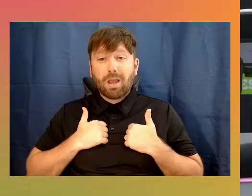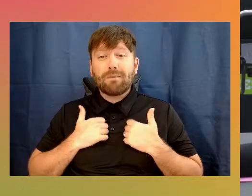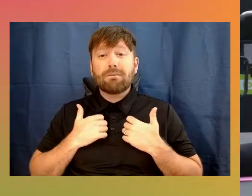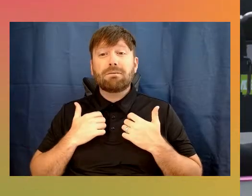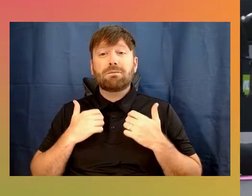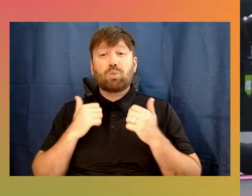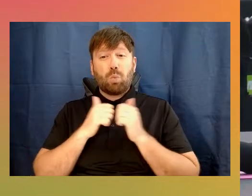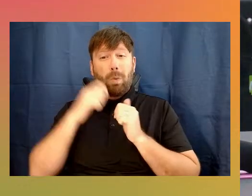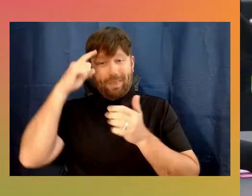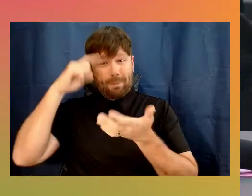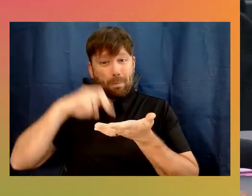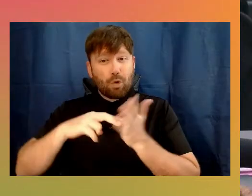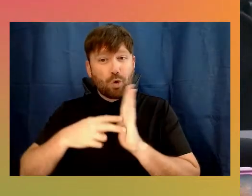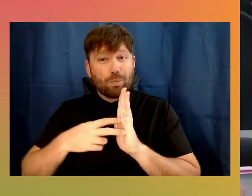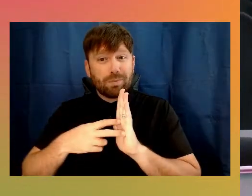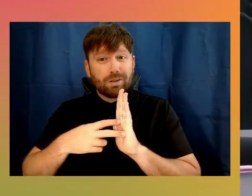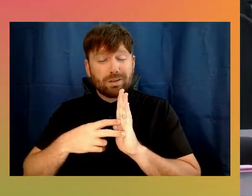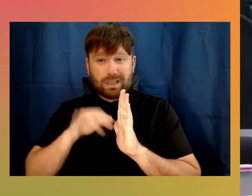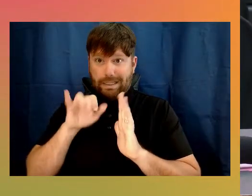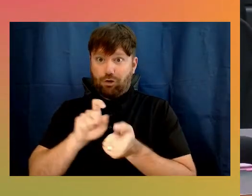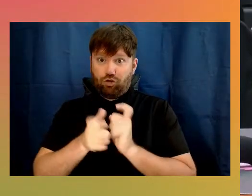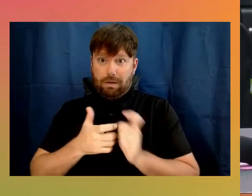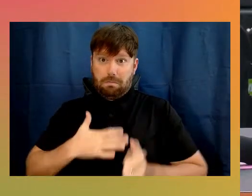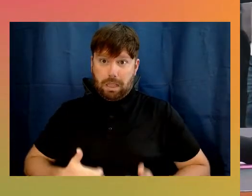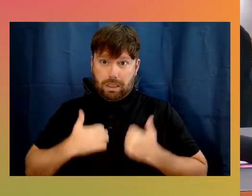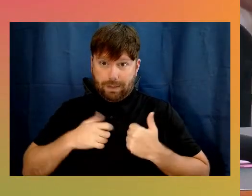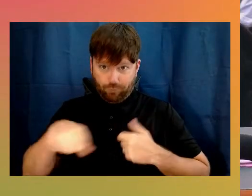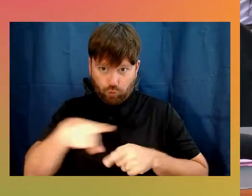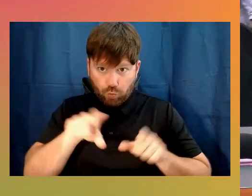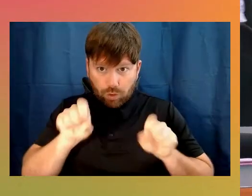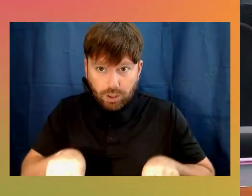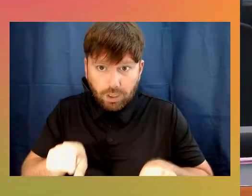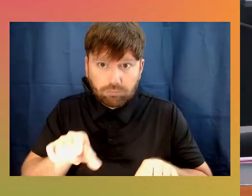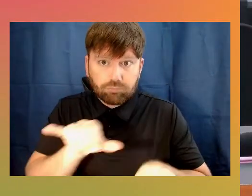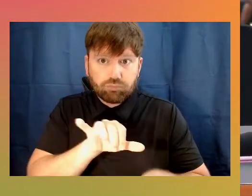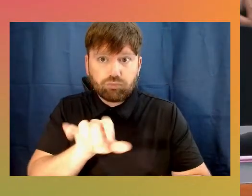COLLECTIVELY. LIVING LIFE WITH A PURPOSE IS